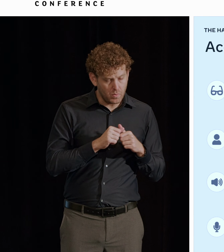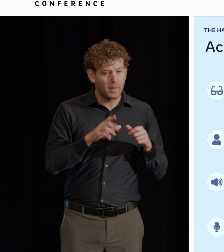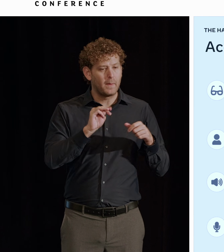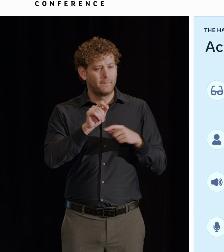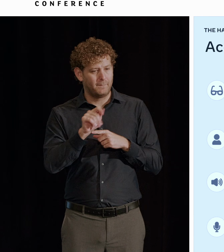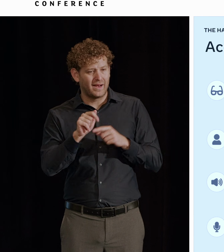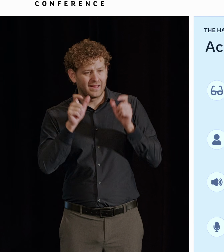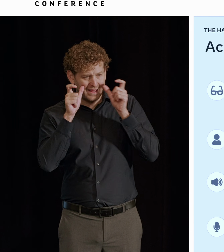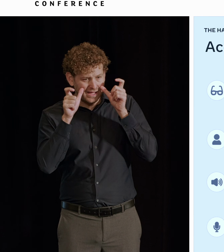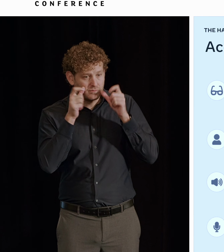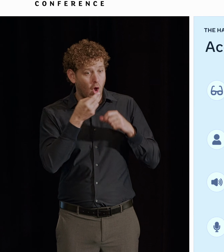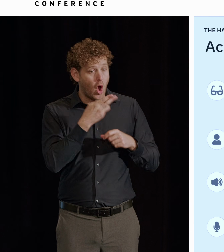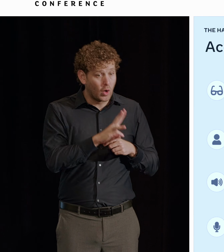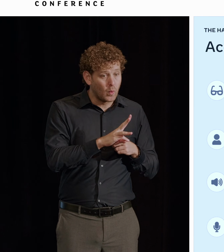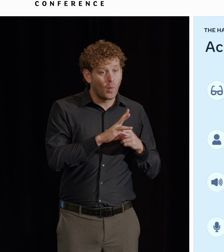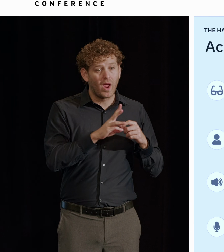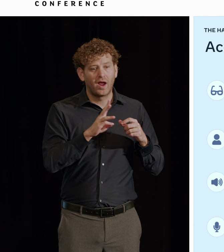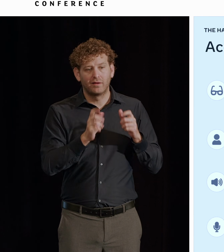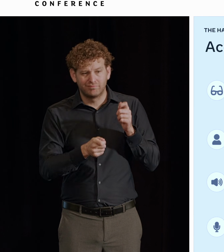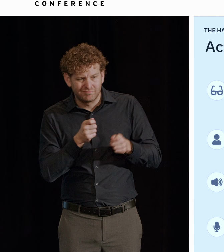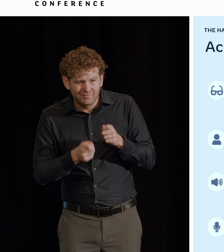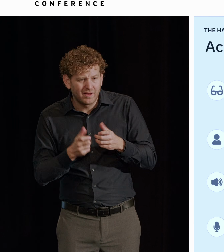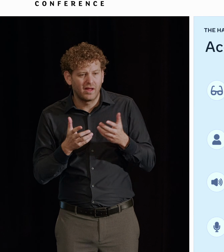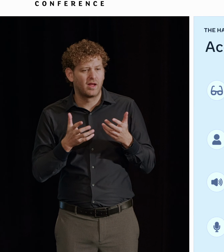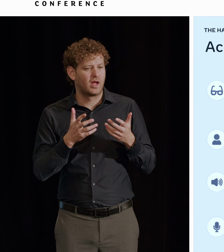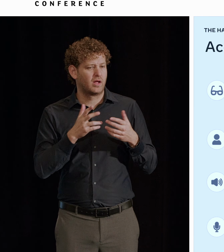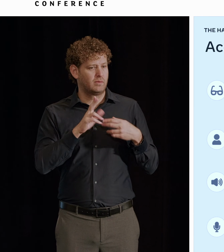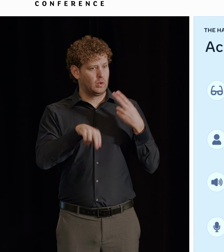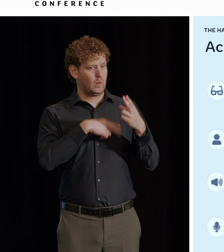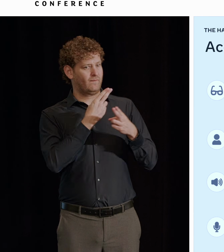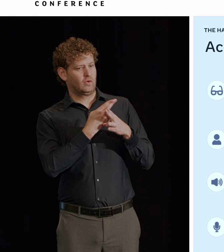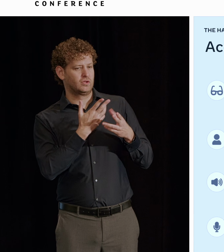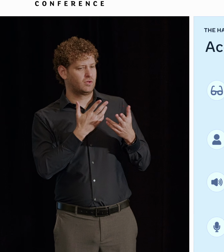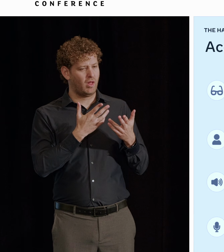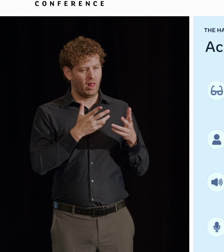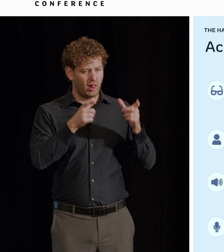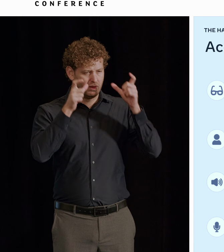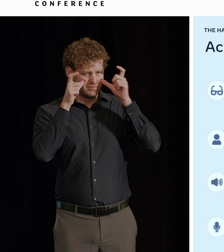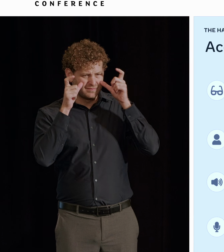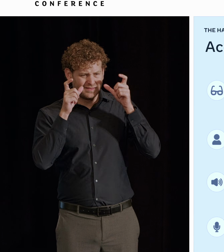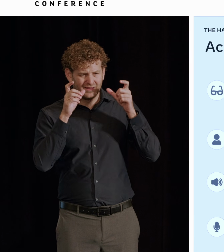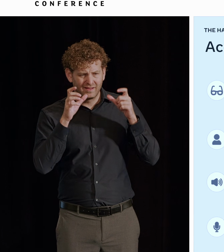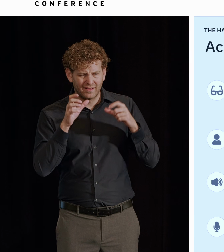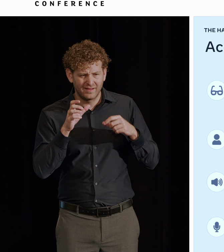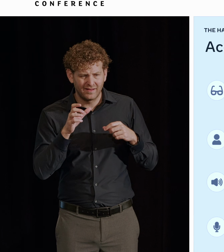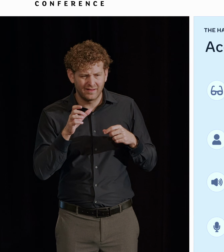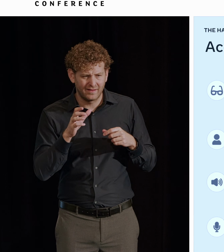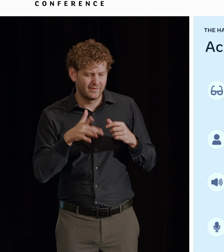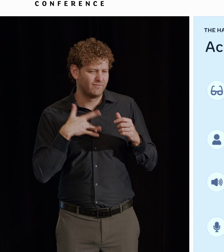for a wide range of people. But we know we can all do more, and we are gonna listen to that feedback.